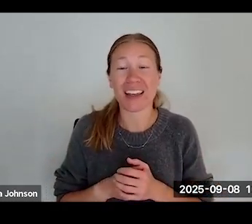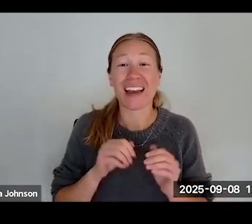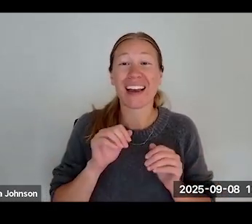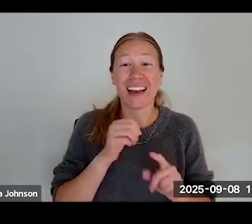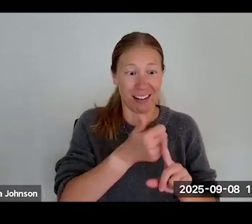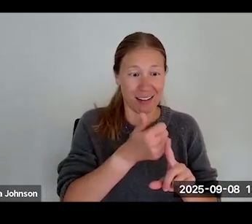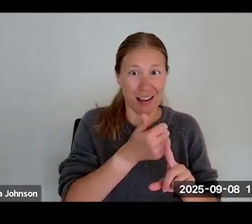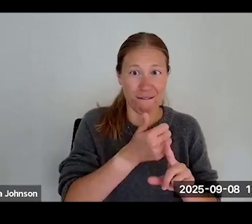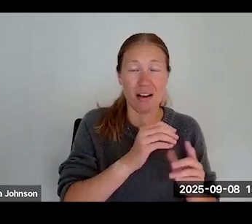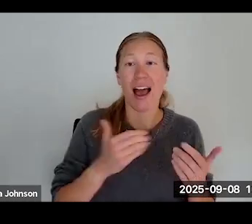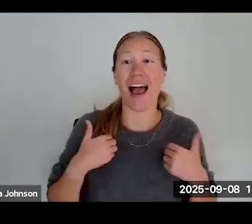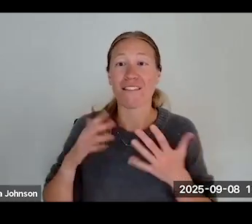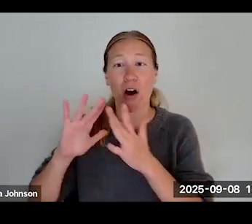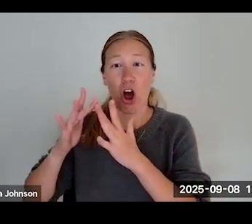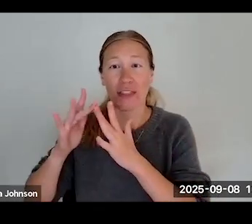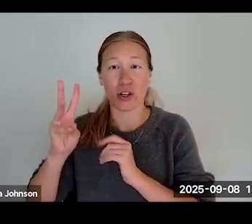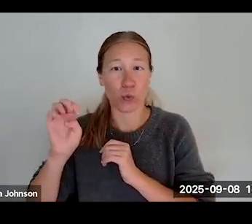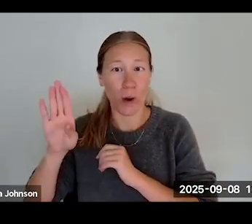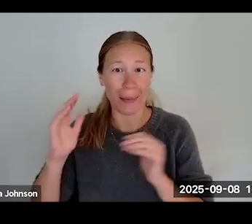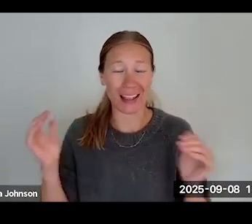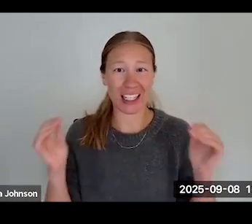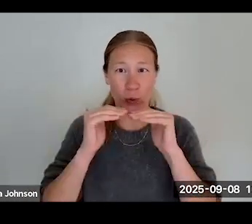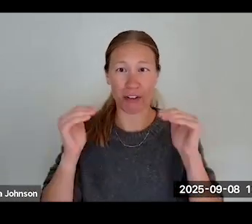then that web equivalent must be accessible.